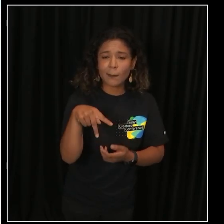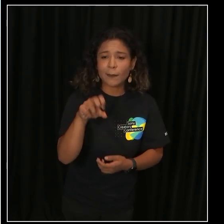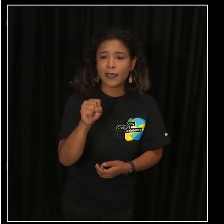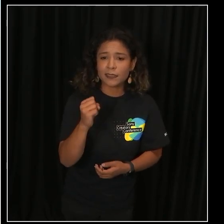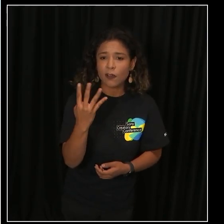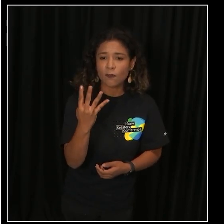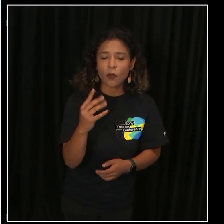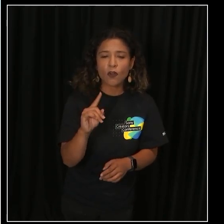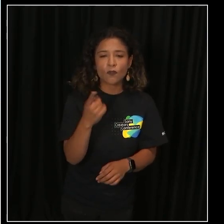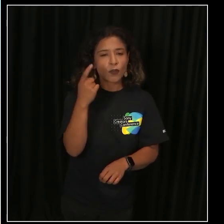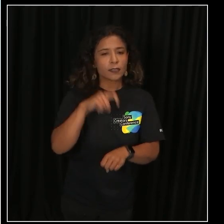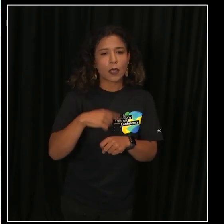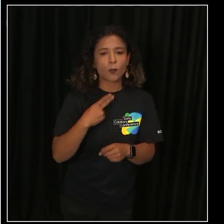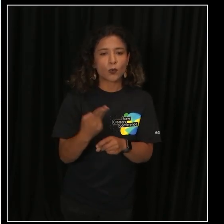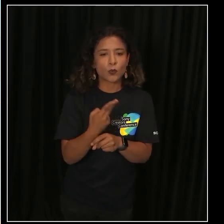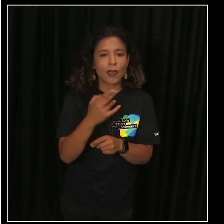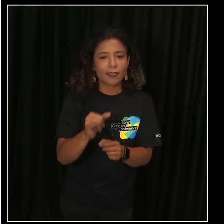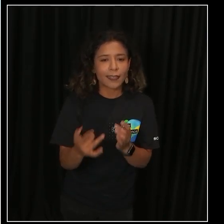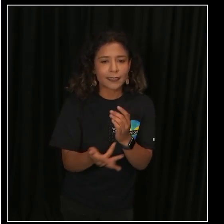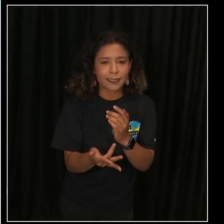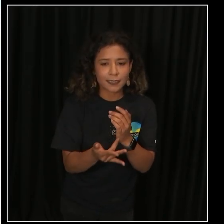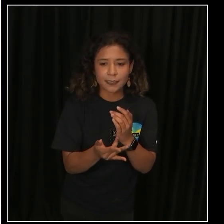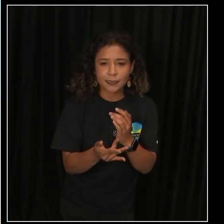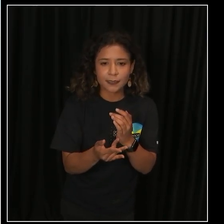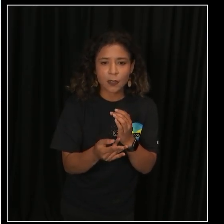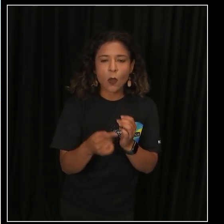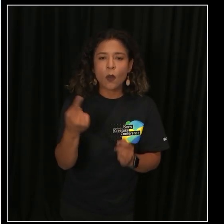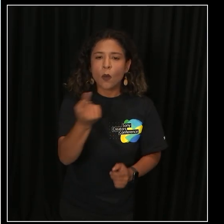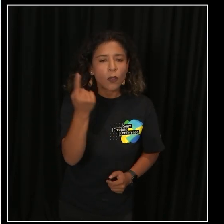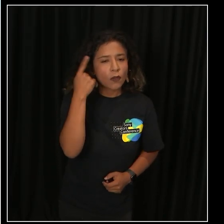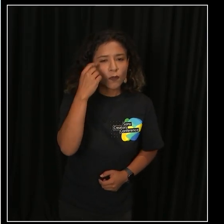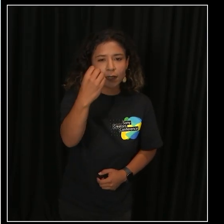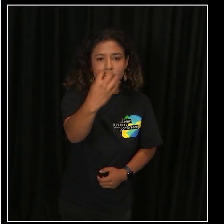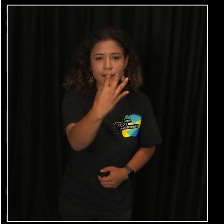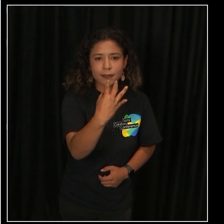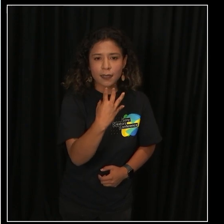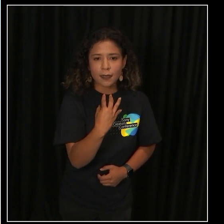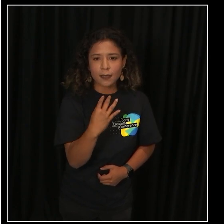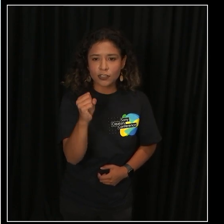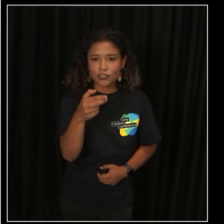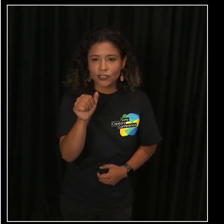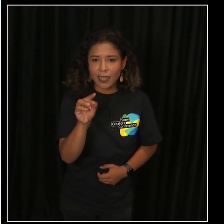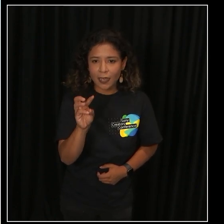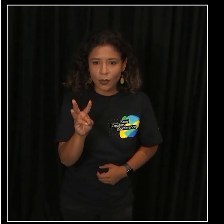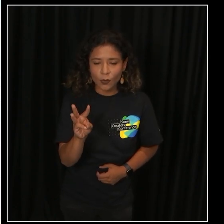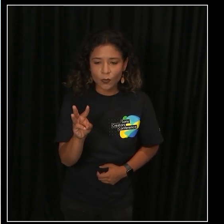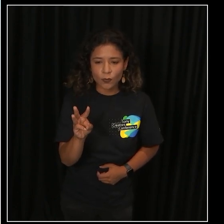and it used it primarily well, only for the Sun Shadows. Later titles used it for points and spotlights.